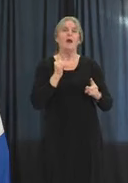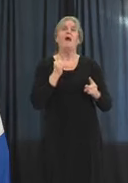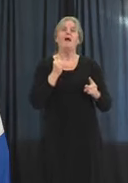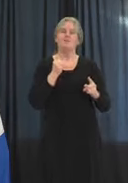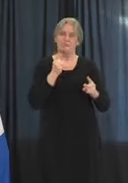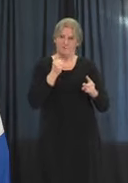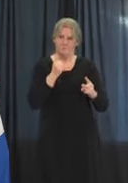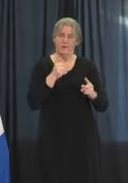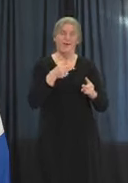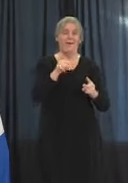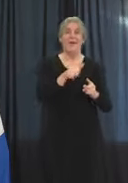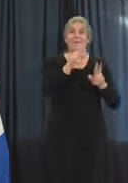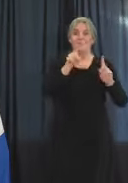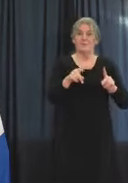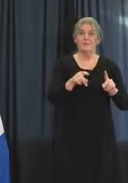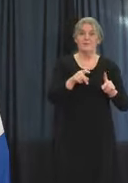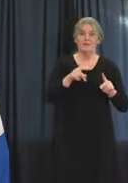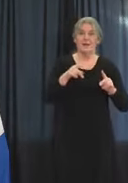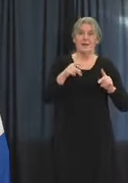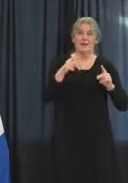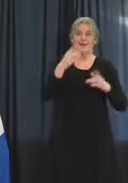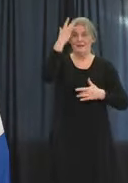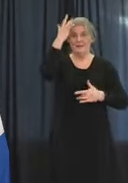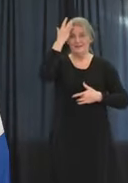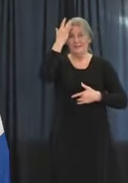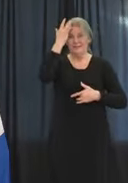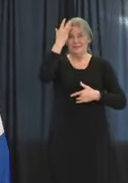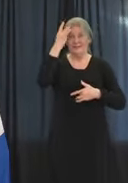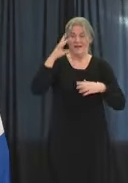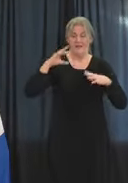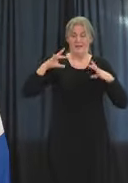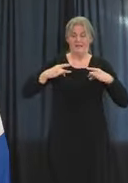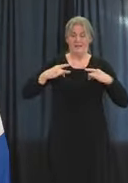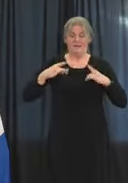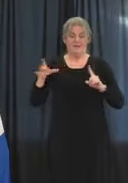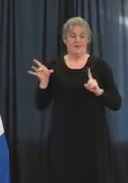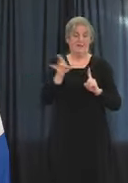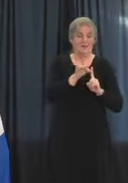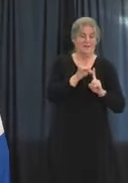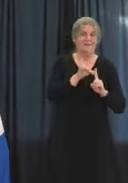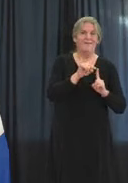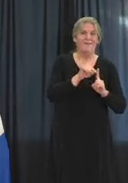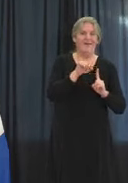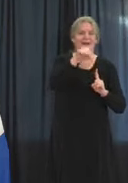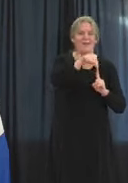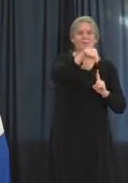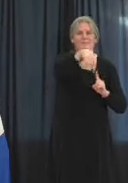contact of a known case. The test results were received within three days.